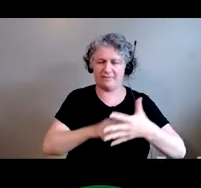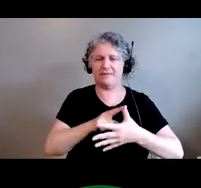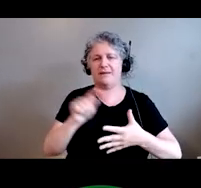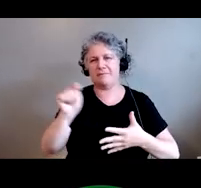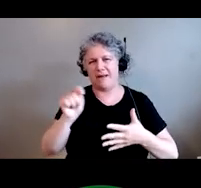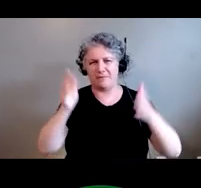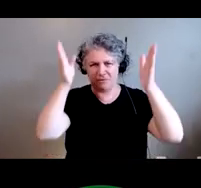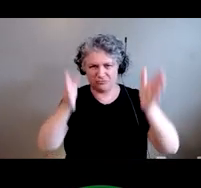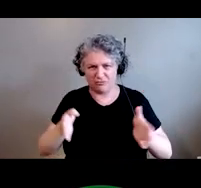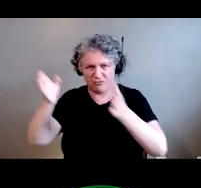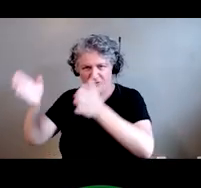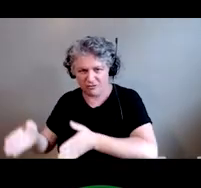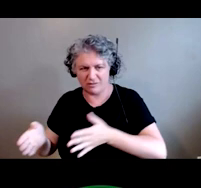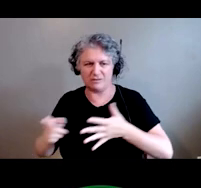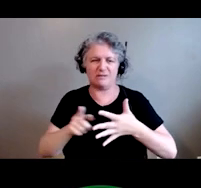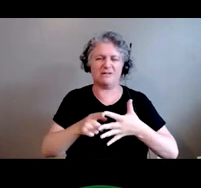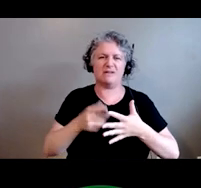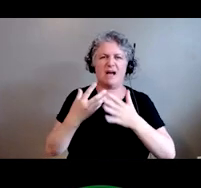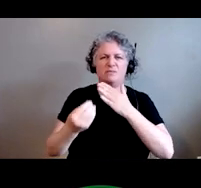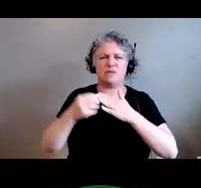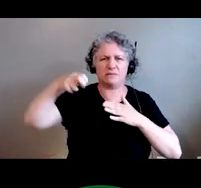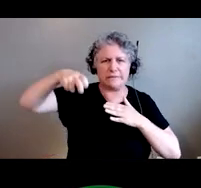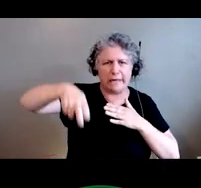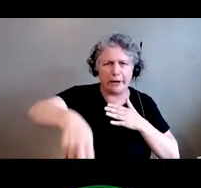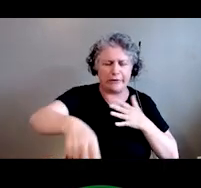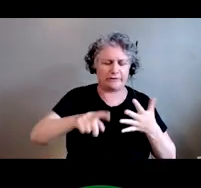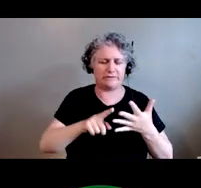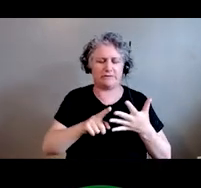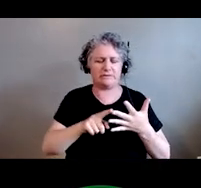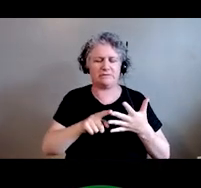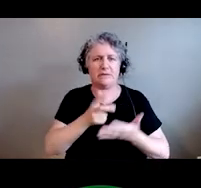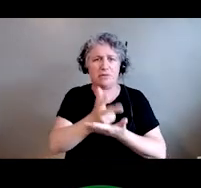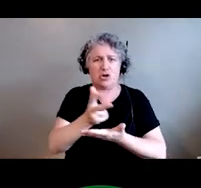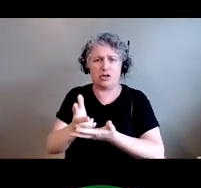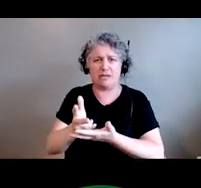I will go through the data in a detailed way for each of them. But for instance of the